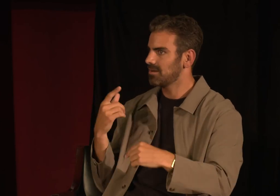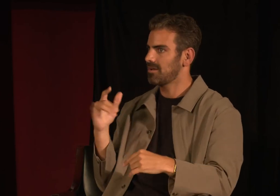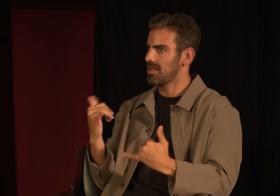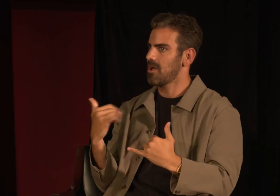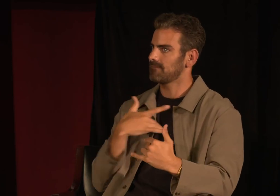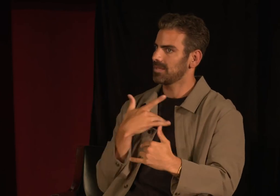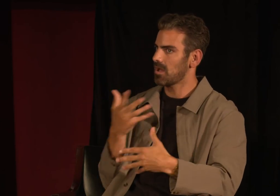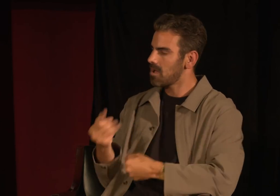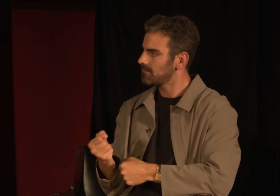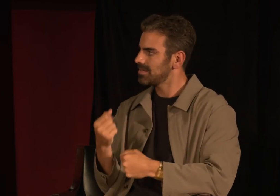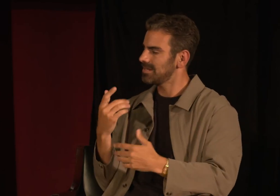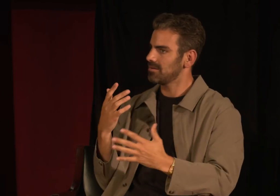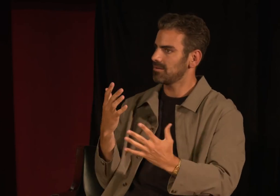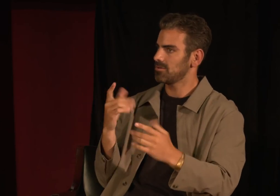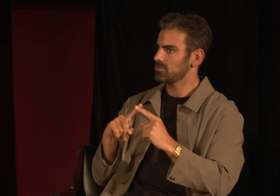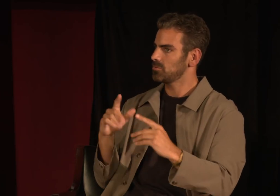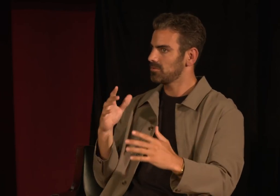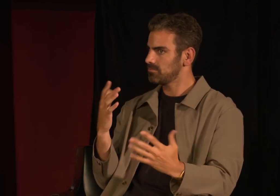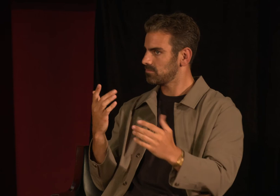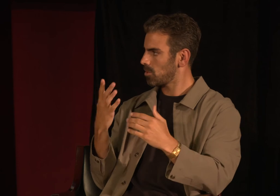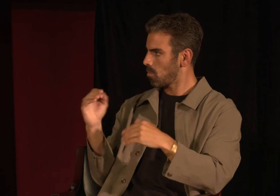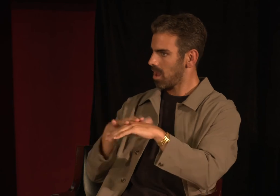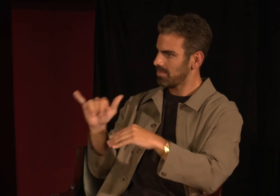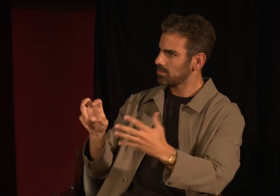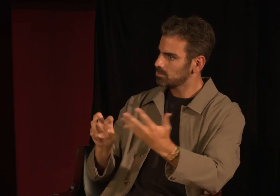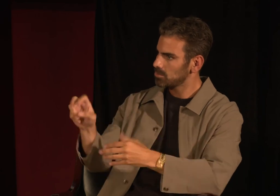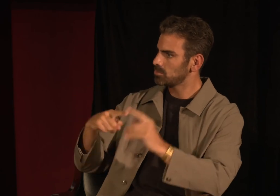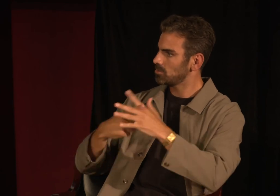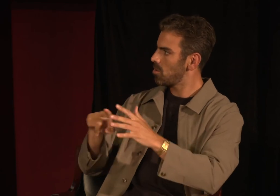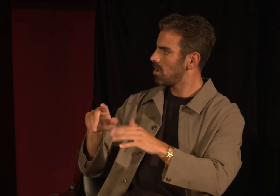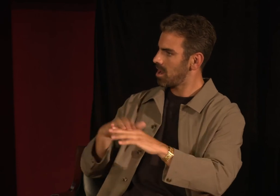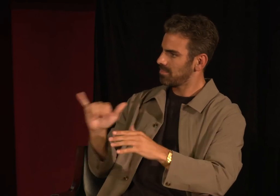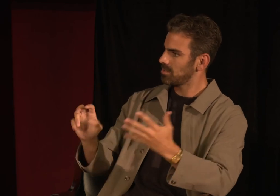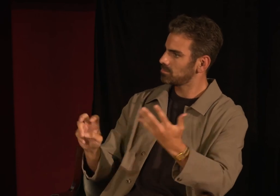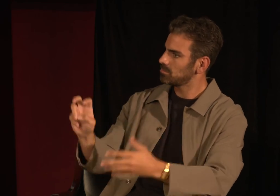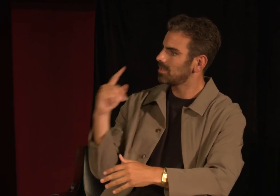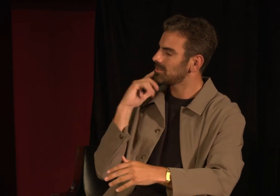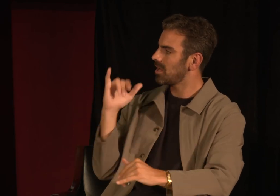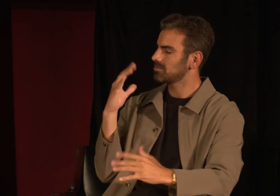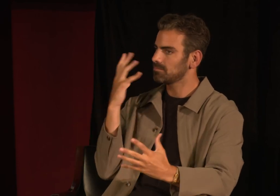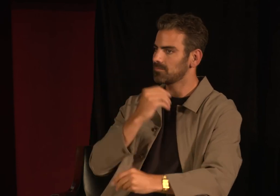people had approached me and said, you wrote my story. You gave me confidence on my journey or to start my journey.